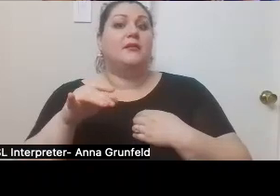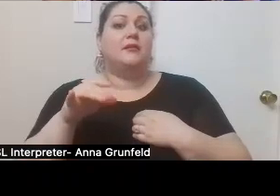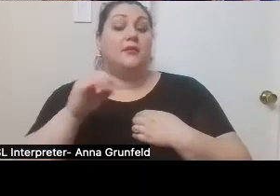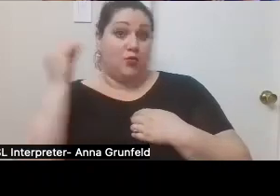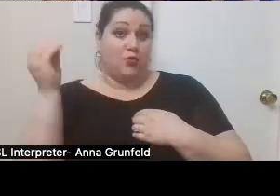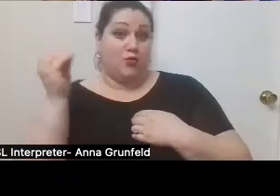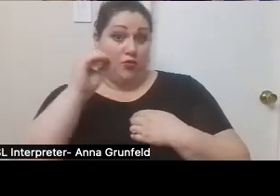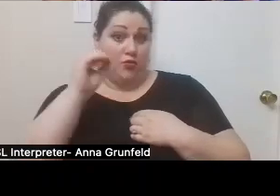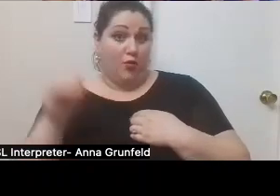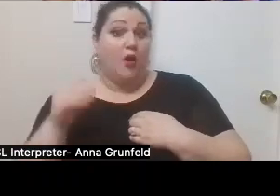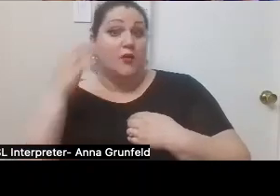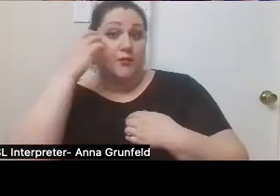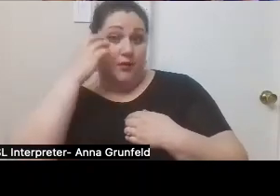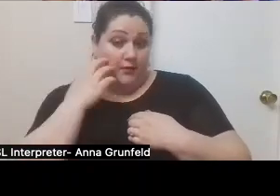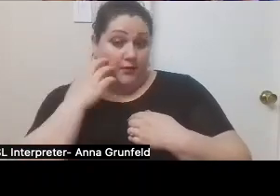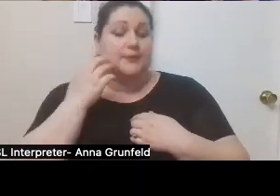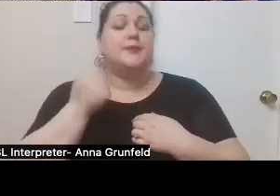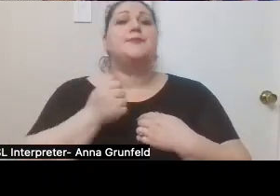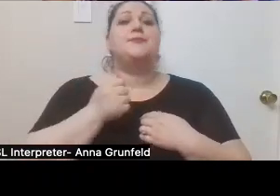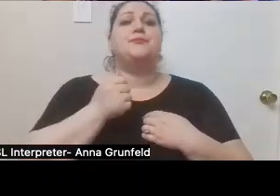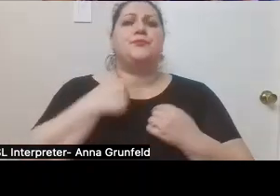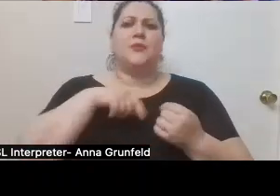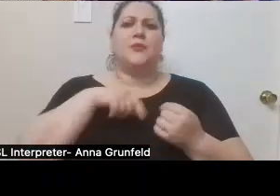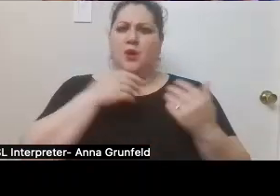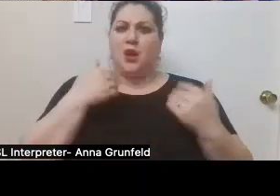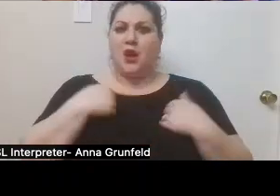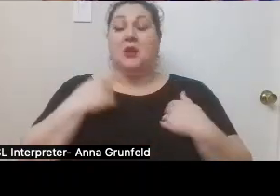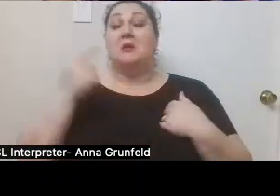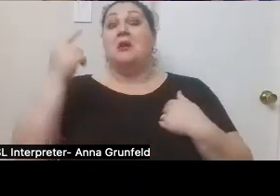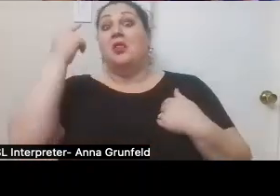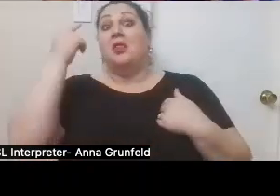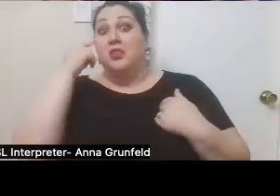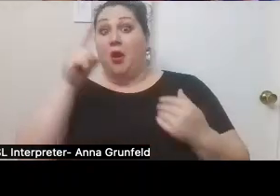We had what we thought was 100% response rate,